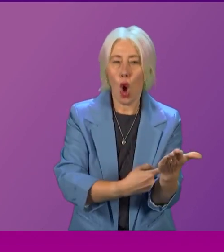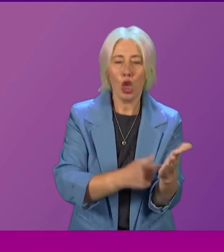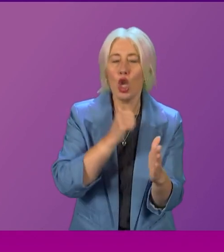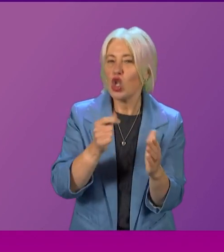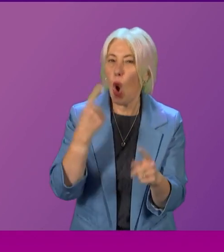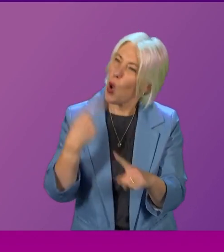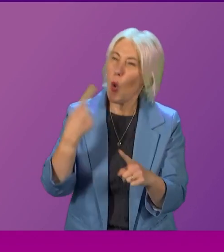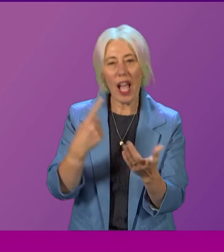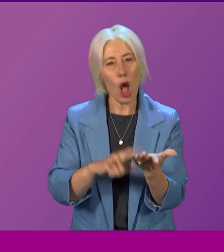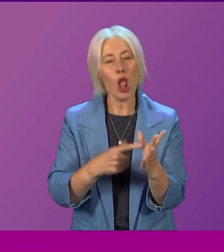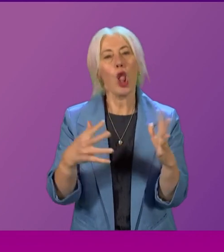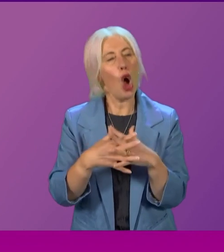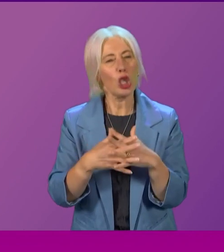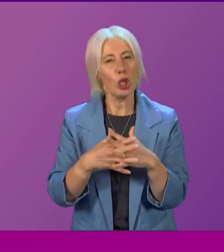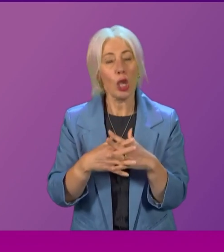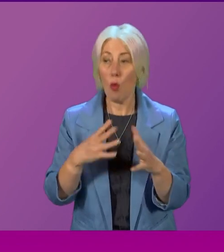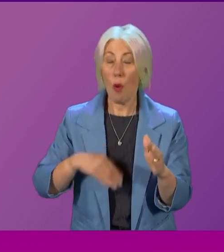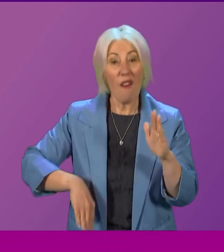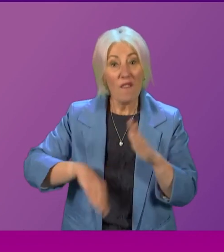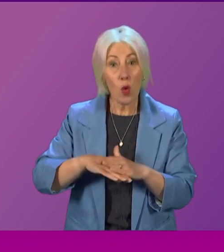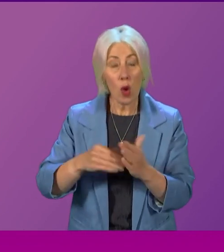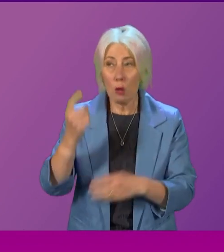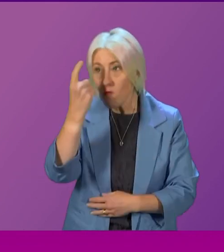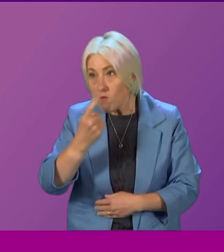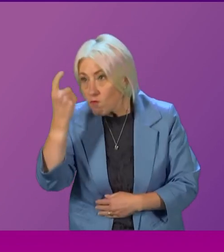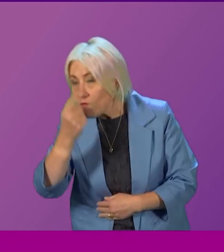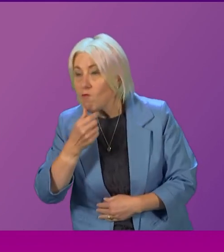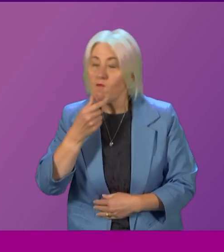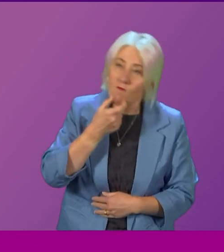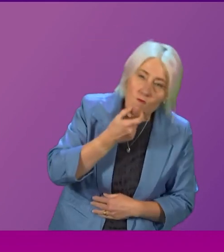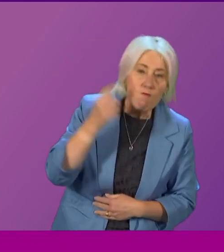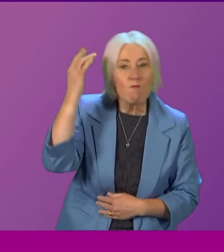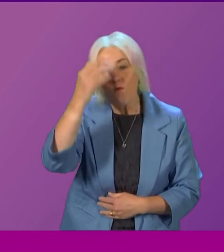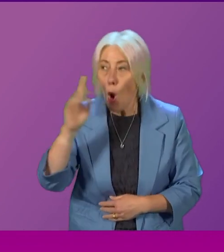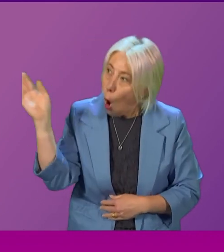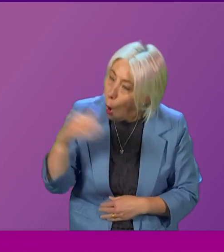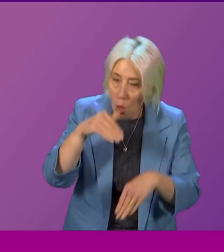We want there to be full and proper consideration of all the implications of legislation, but,